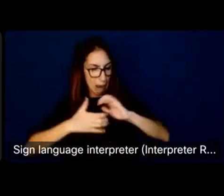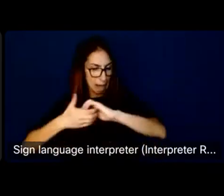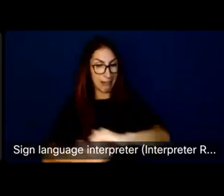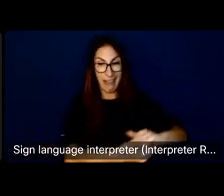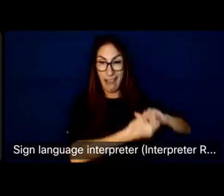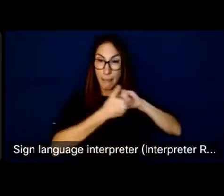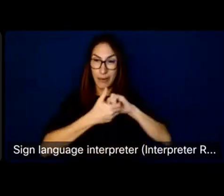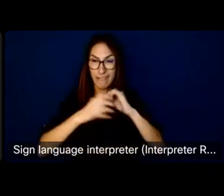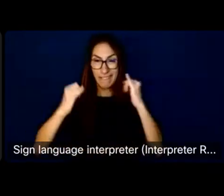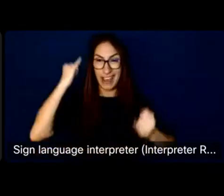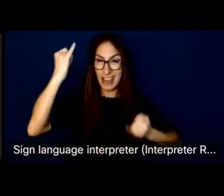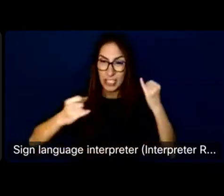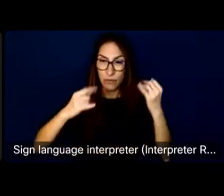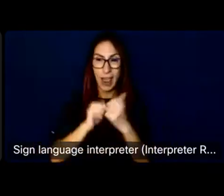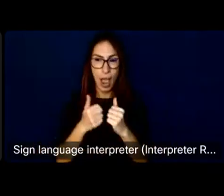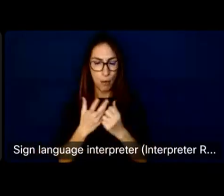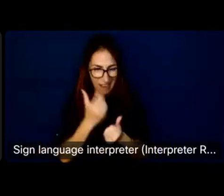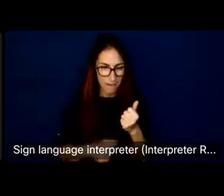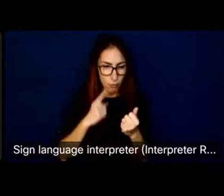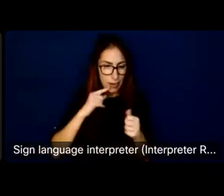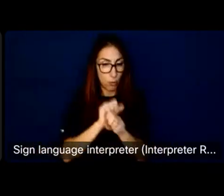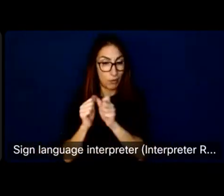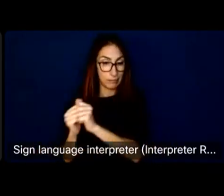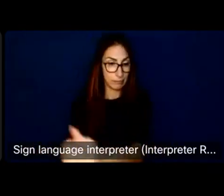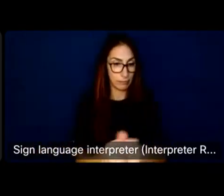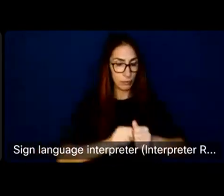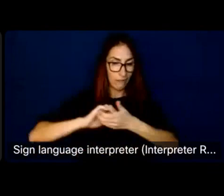sector and in the HIV sector to make sure that that we're